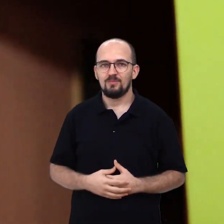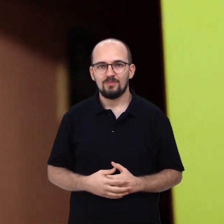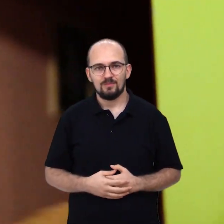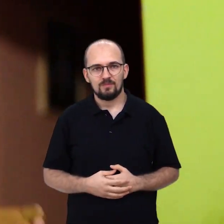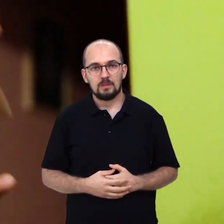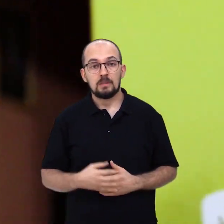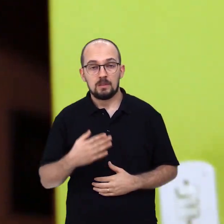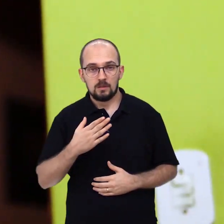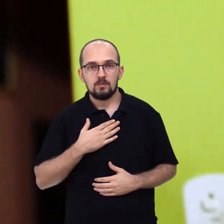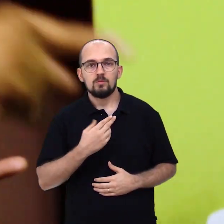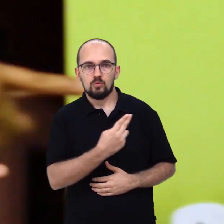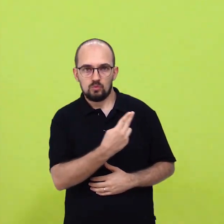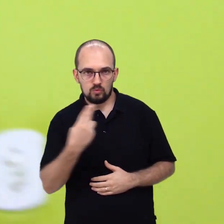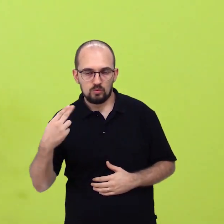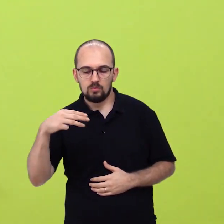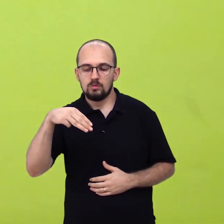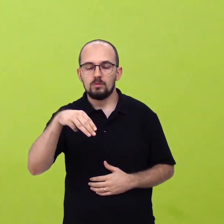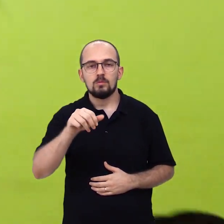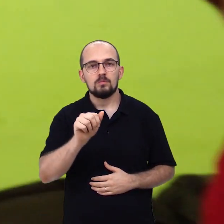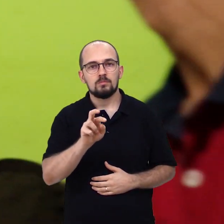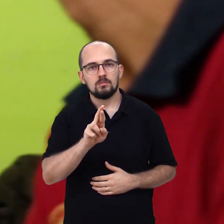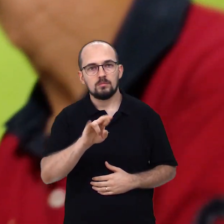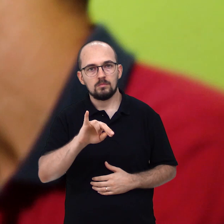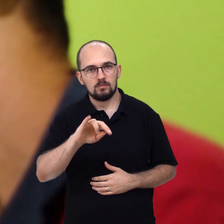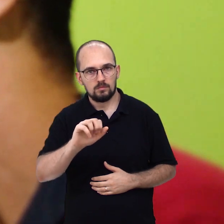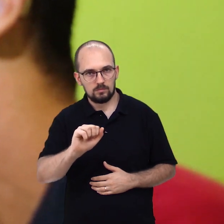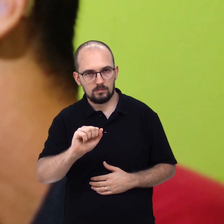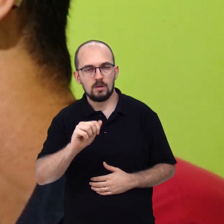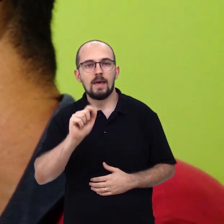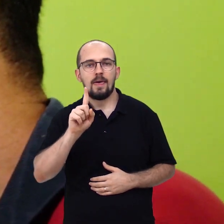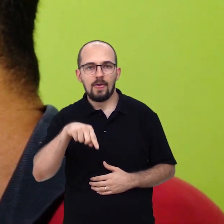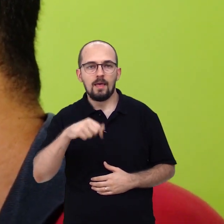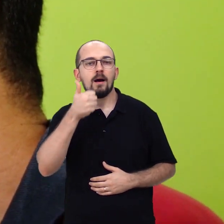My name is Maria Aparecida. I'm Adilson’s mother.